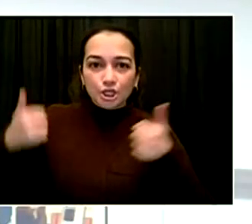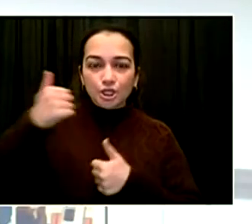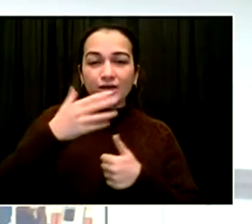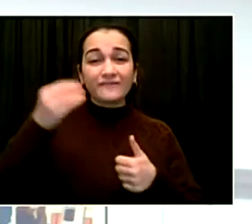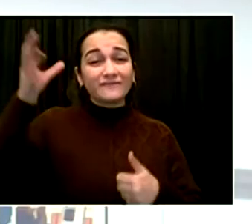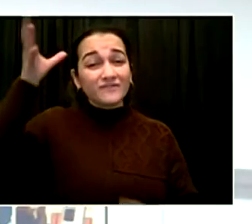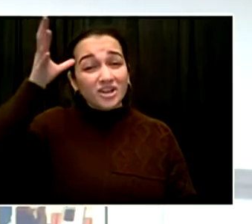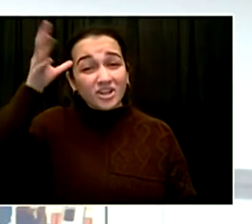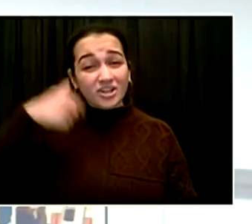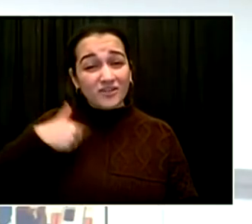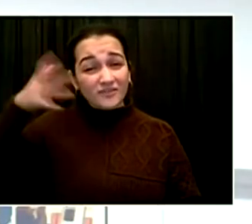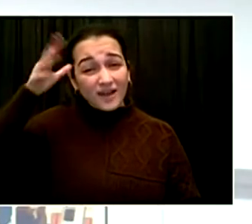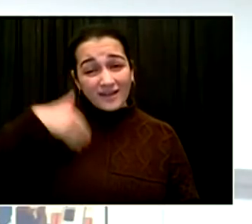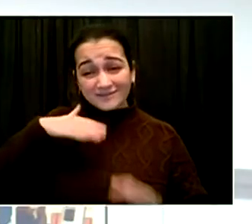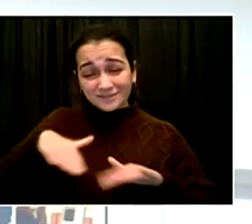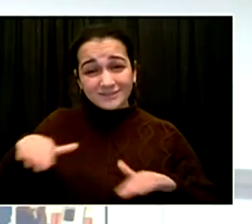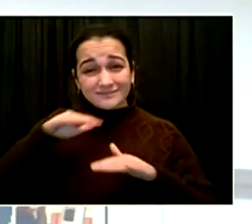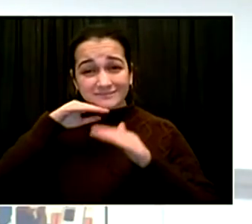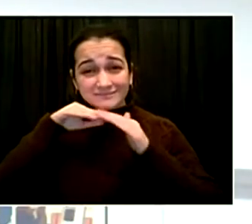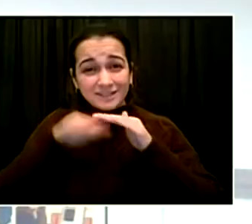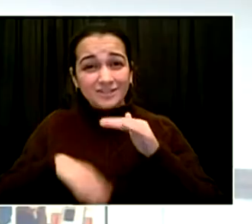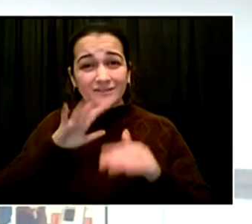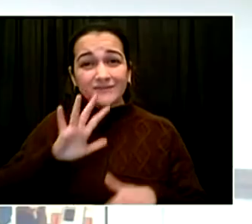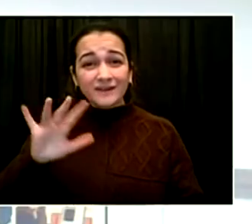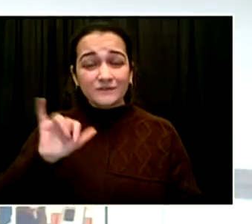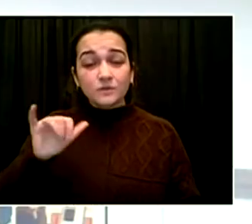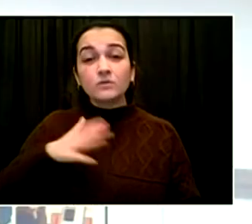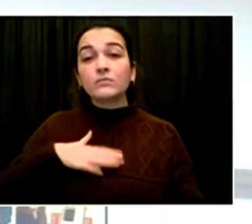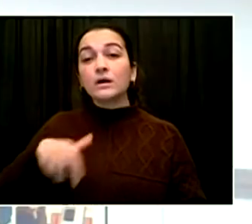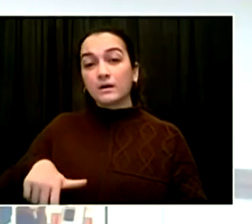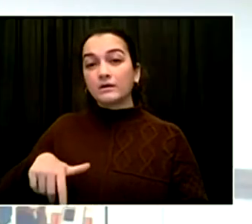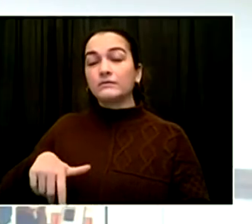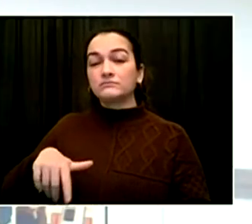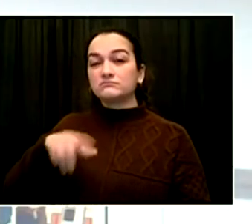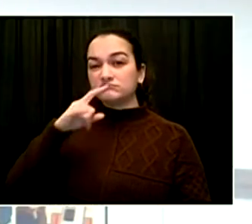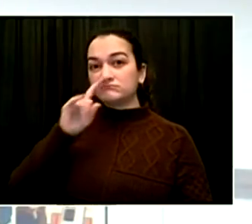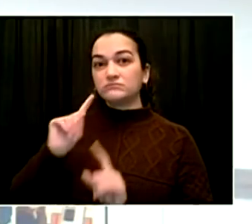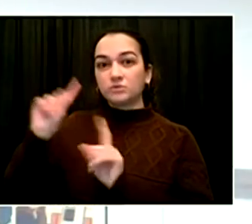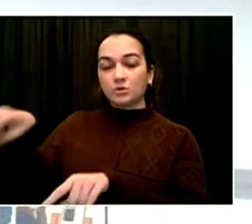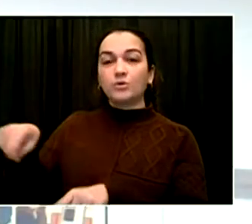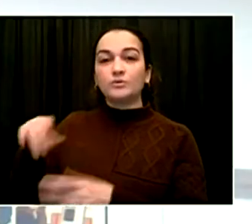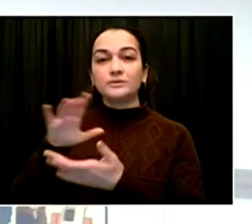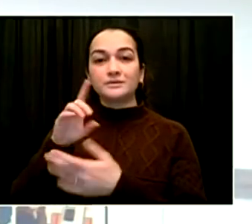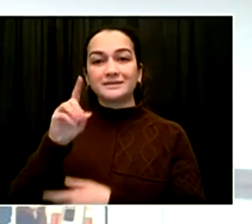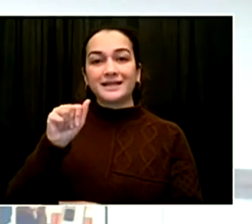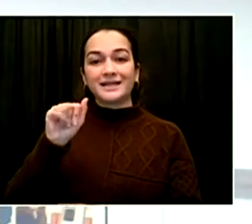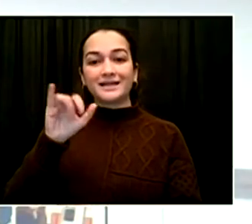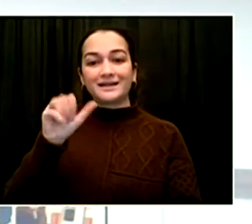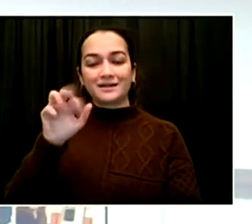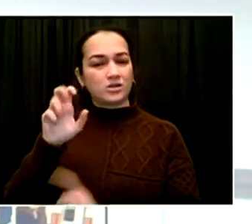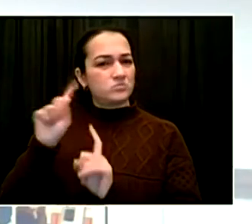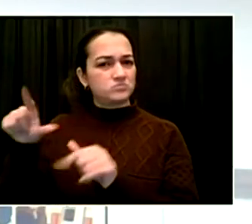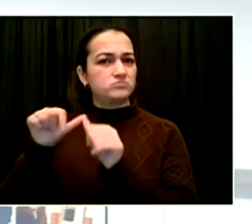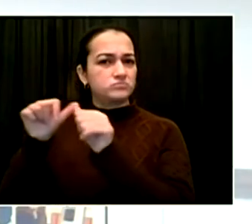ANSWER IS, NO, I WILL NOT KEEP